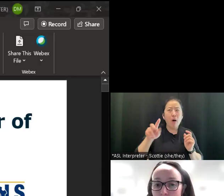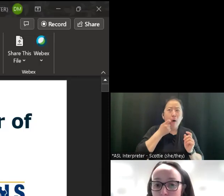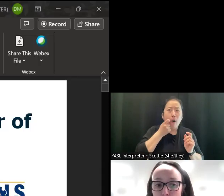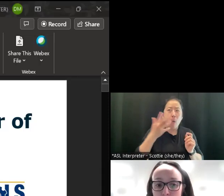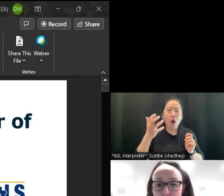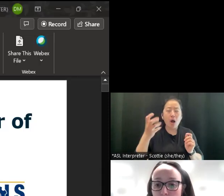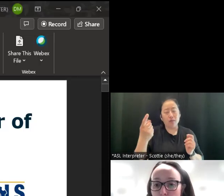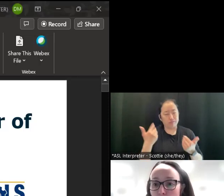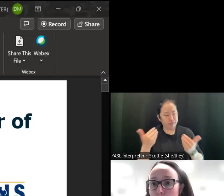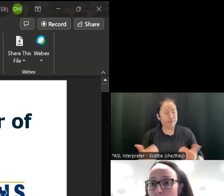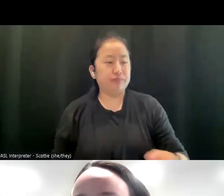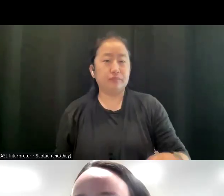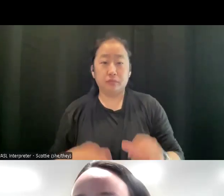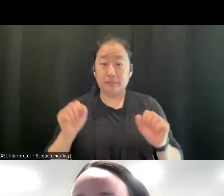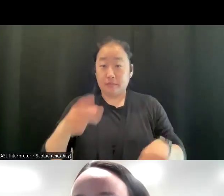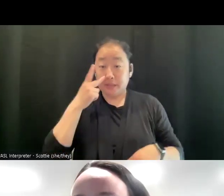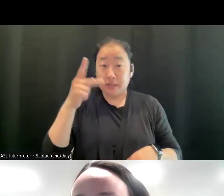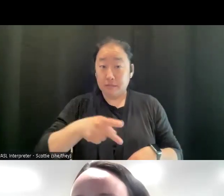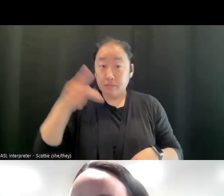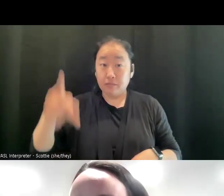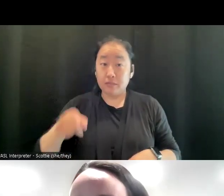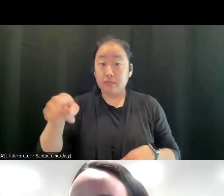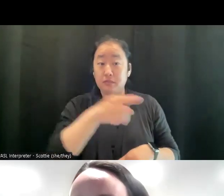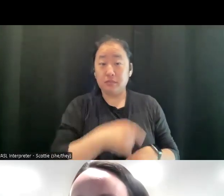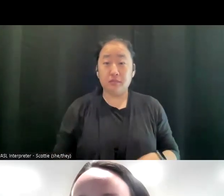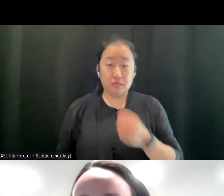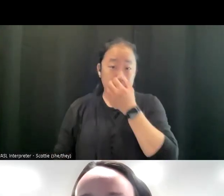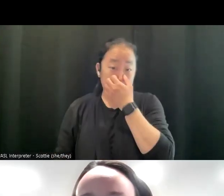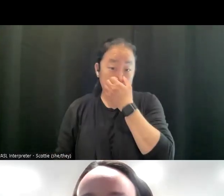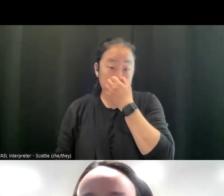Is everybody seeing the PowerPoint? >> Laura: We are.